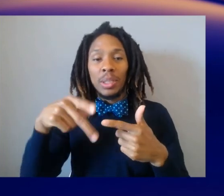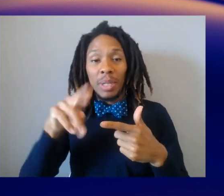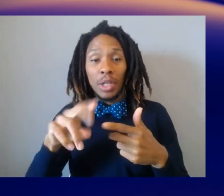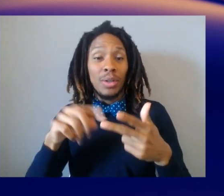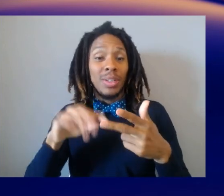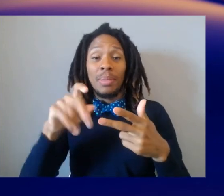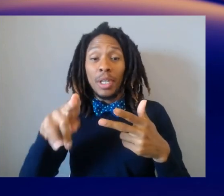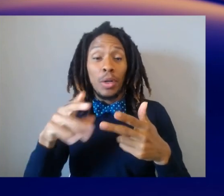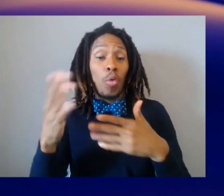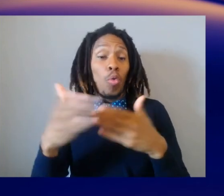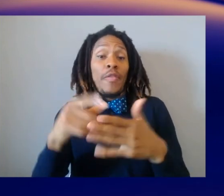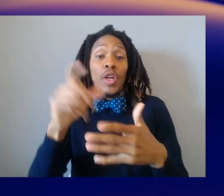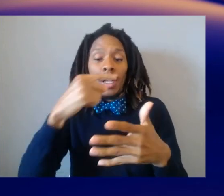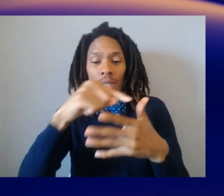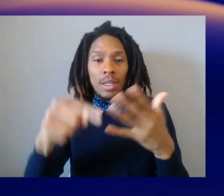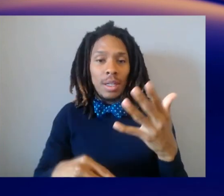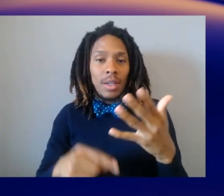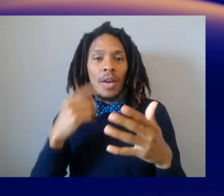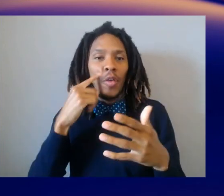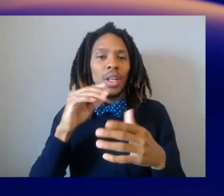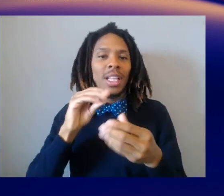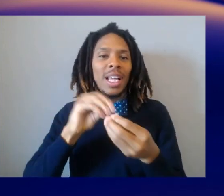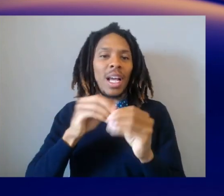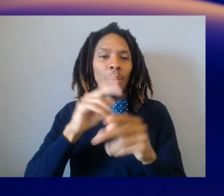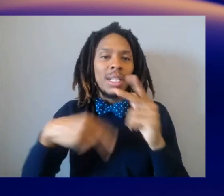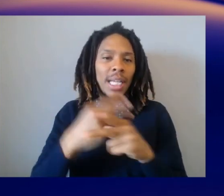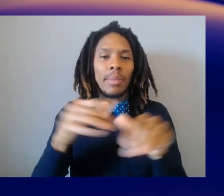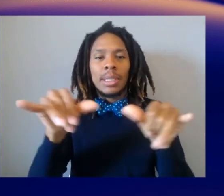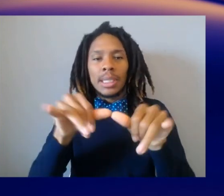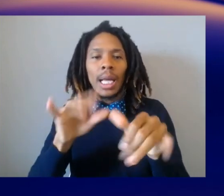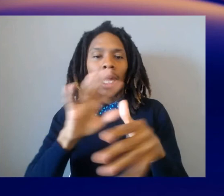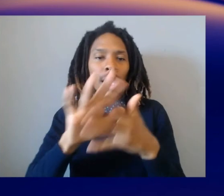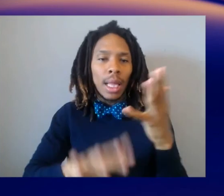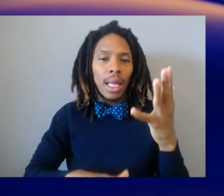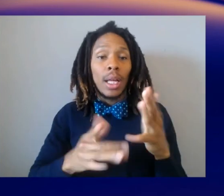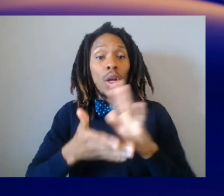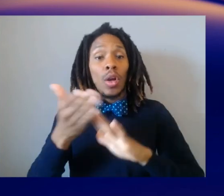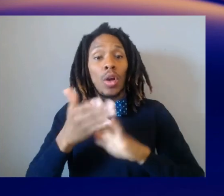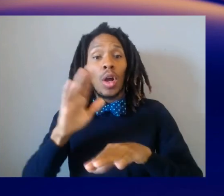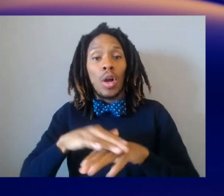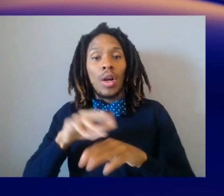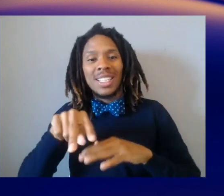in terms of like the number type size. So it's actually being run on a second transient cluster.